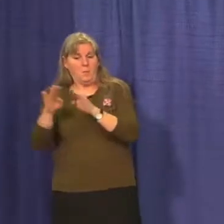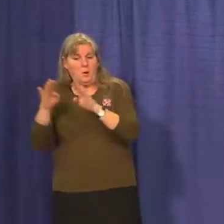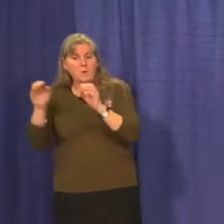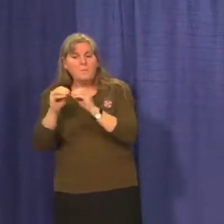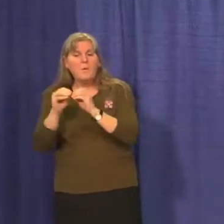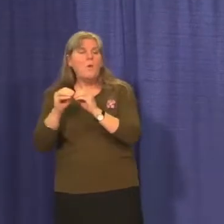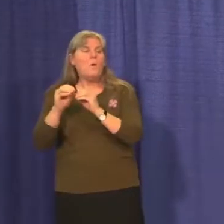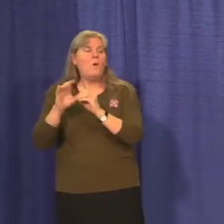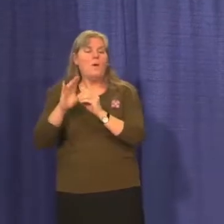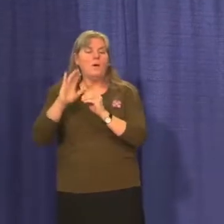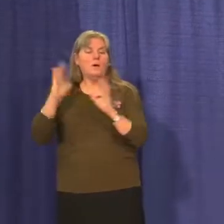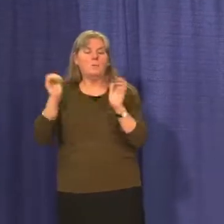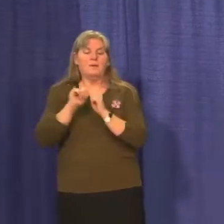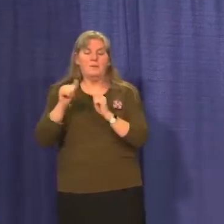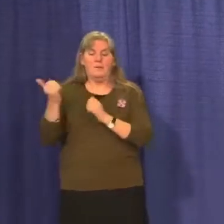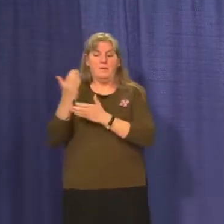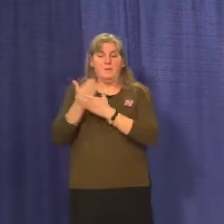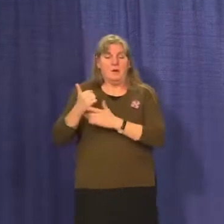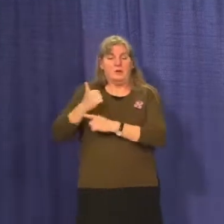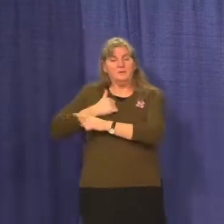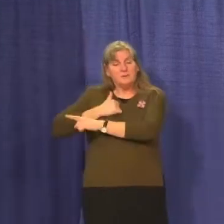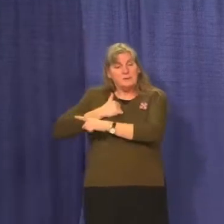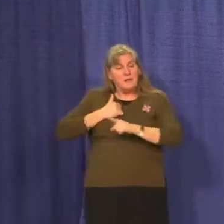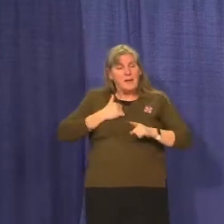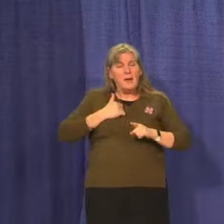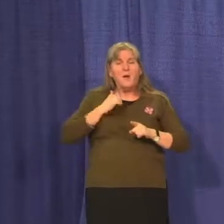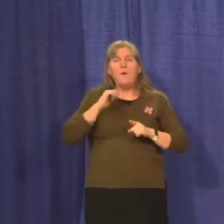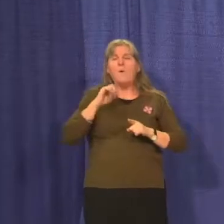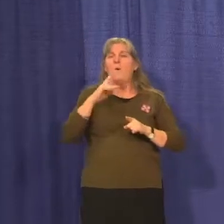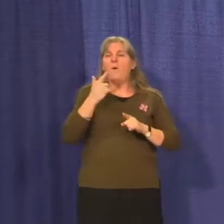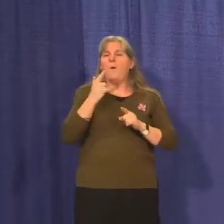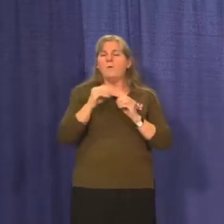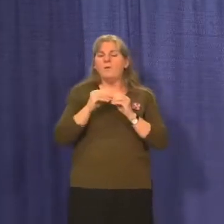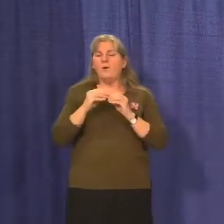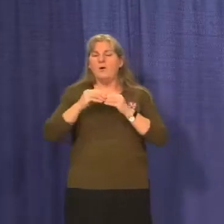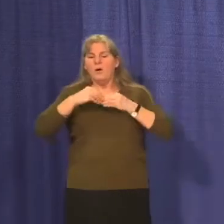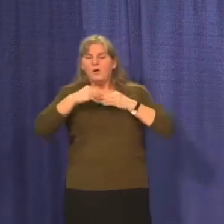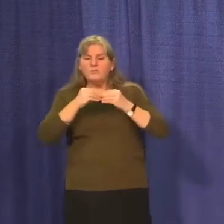Will it be relative to other jurisdictions, or will there be some form of easing of